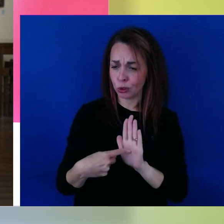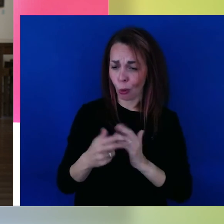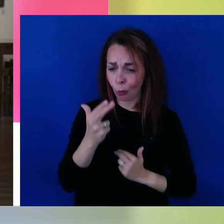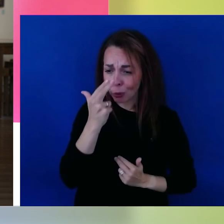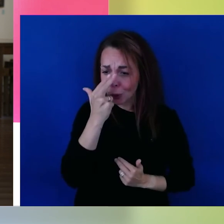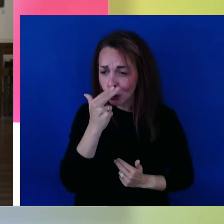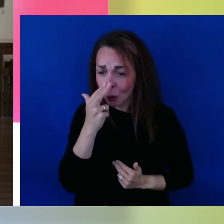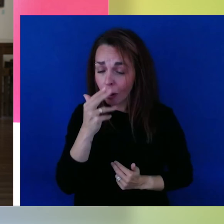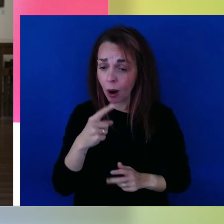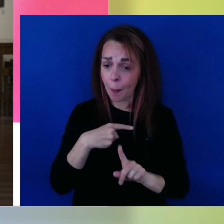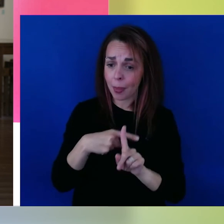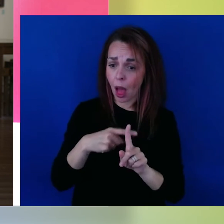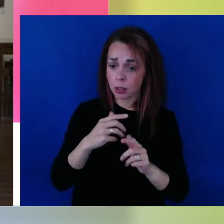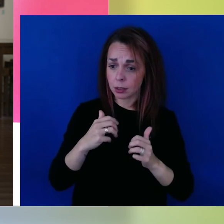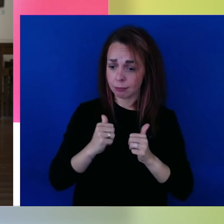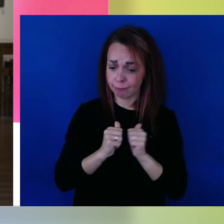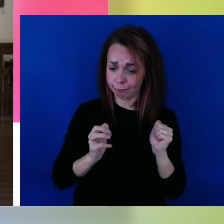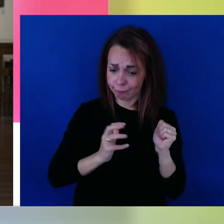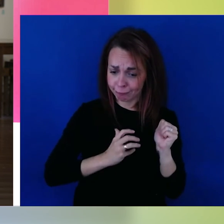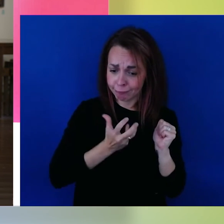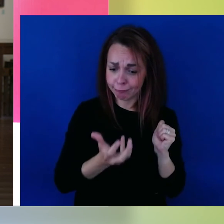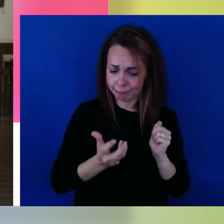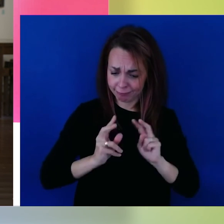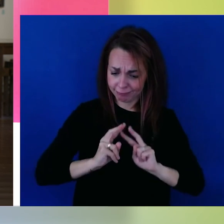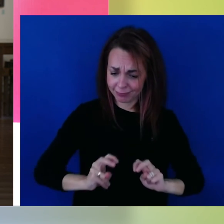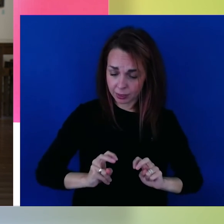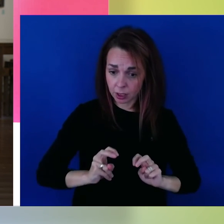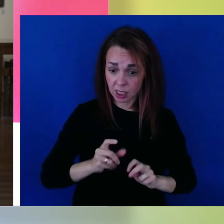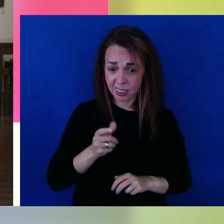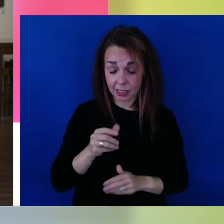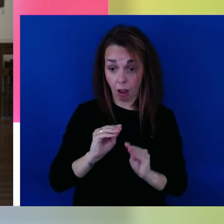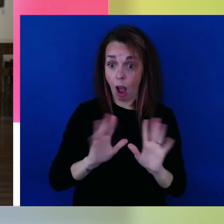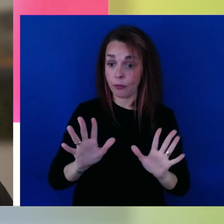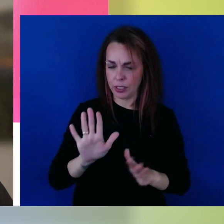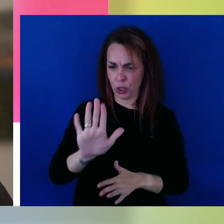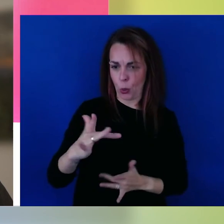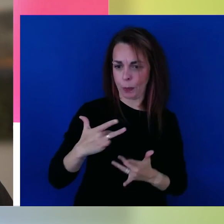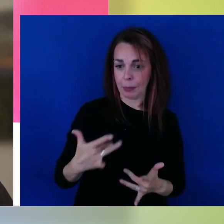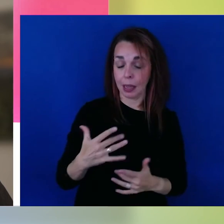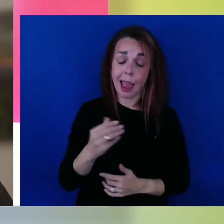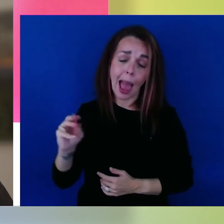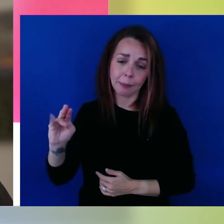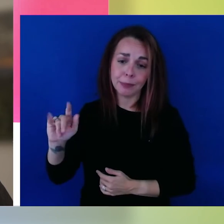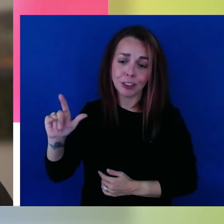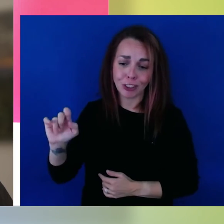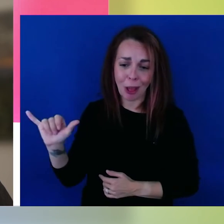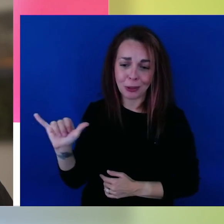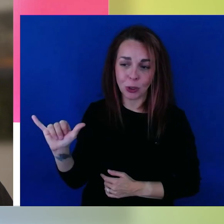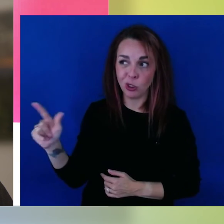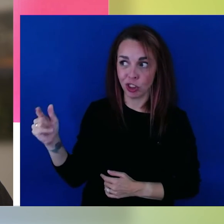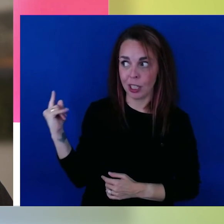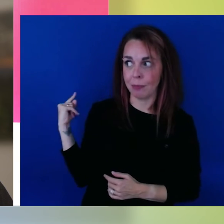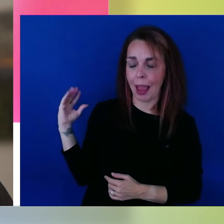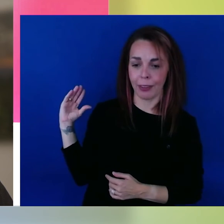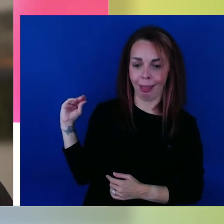that is just clearly part of who you are and Michel, by the way, who's in the back telling me when I mess up.